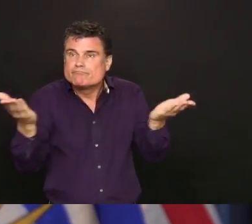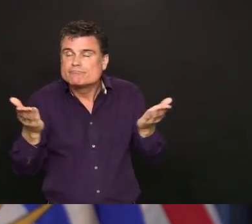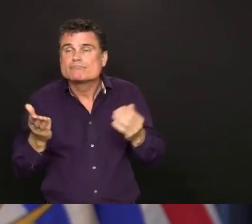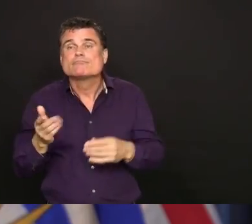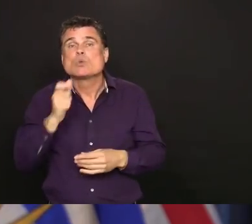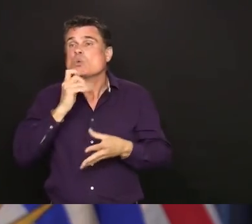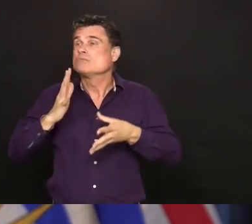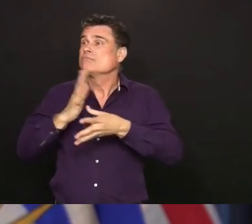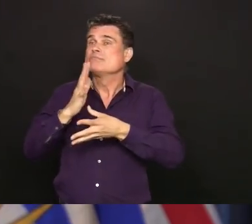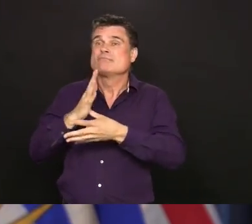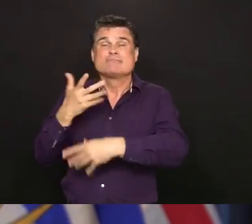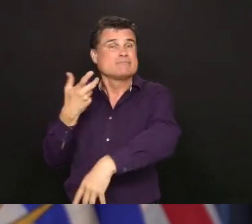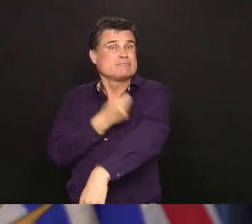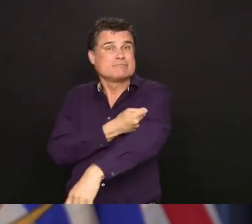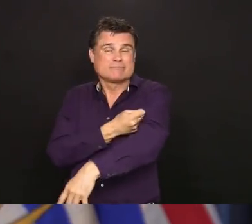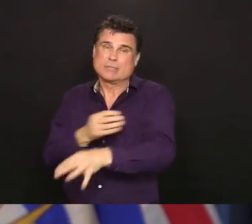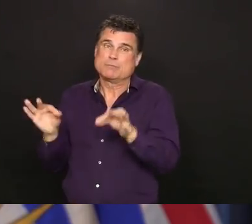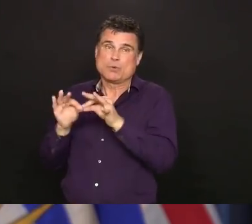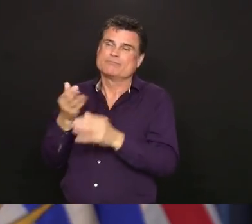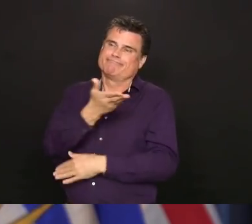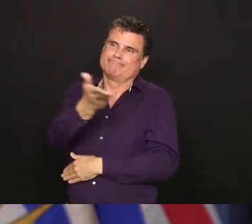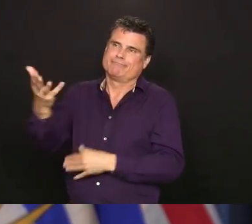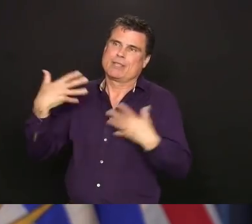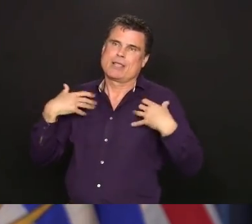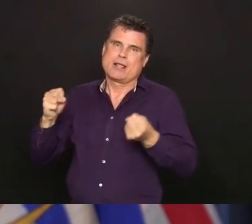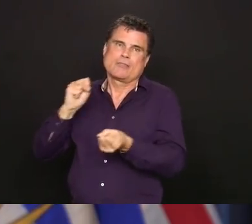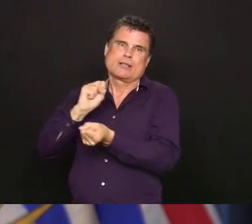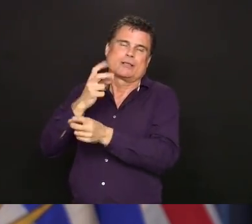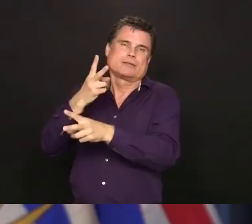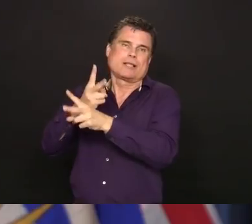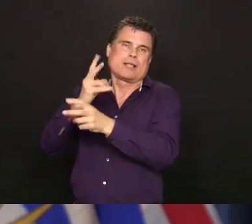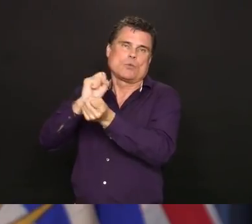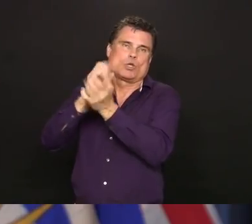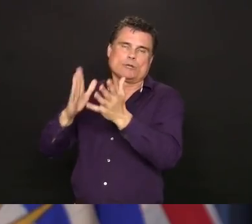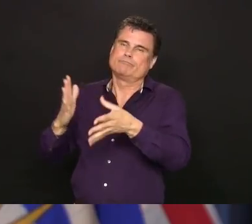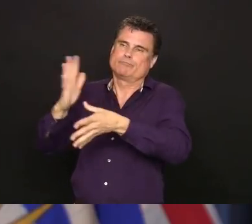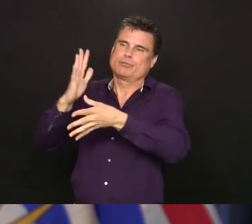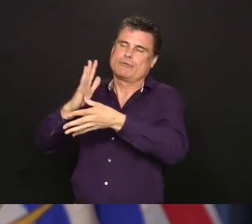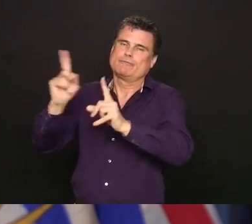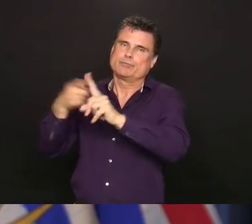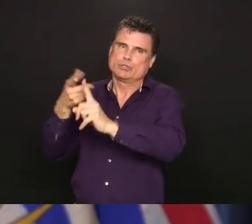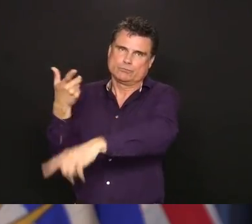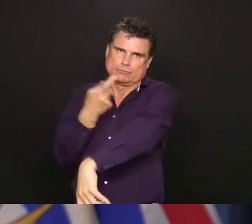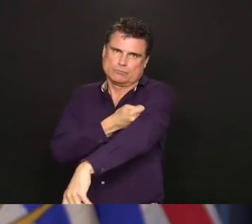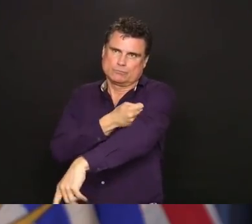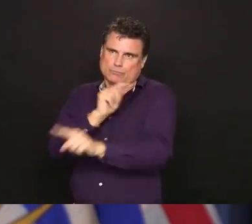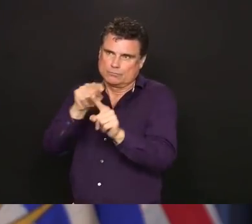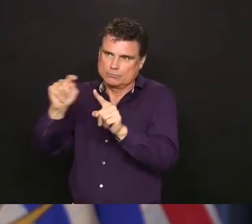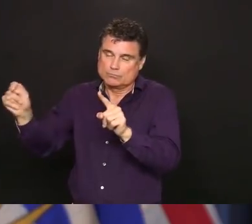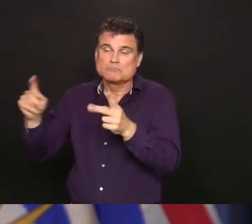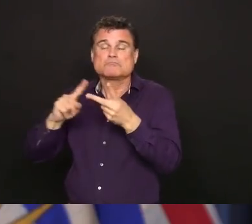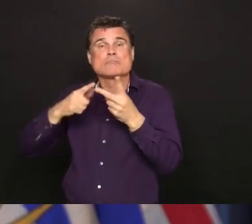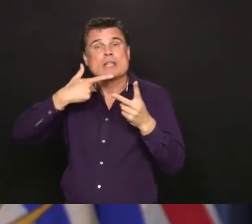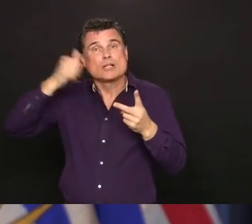or under underlying conditions that make them more at risk. We've been thinking about that quite a bit and we